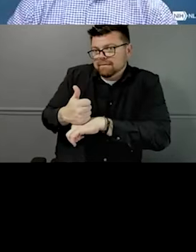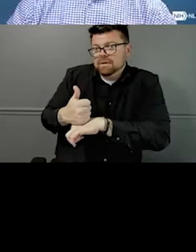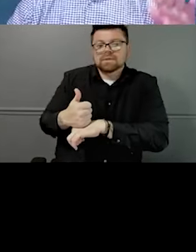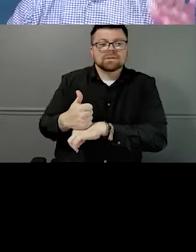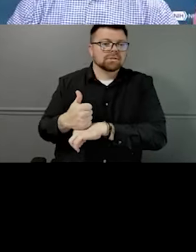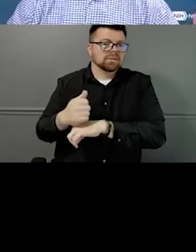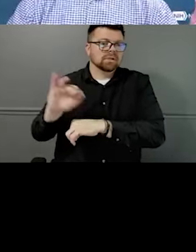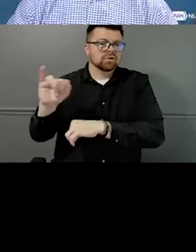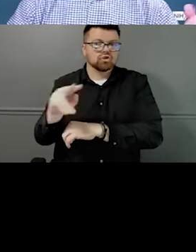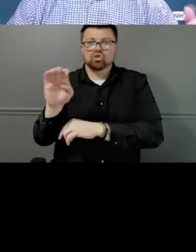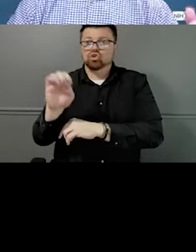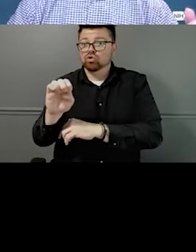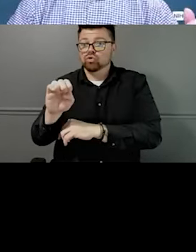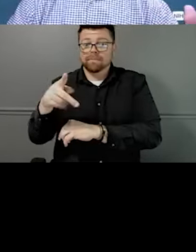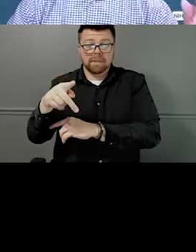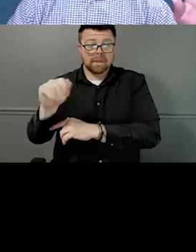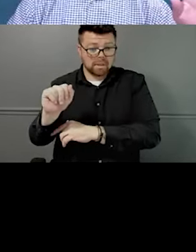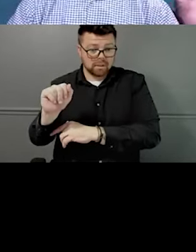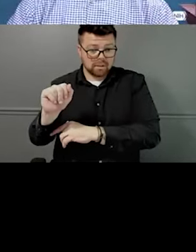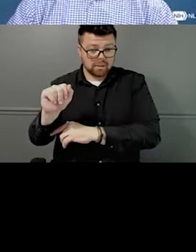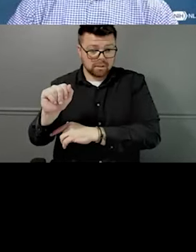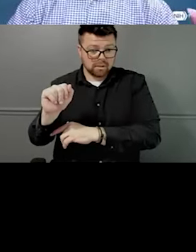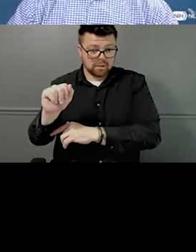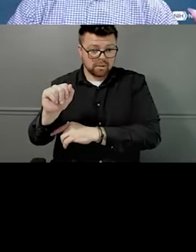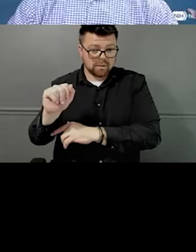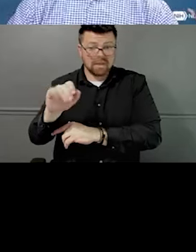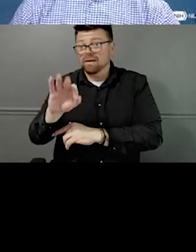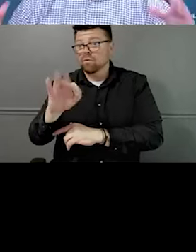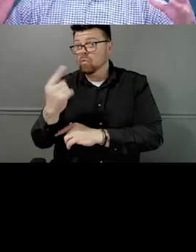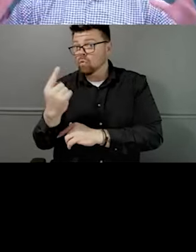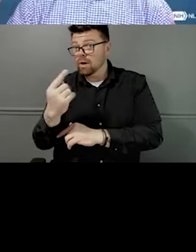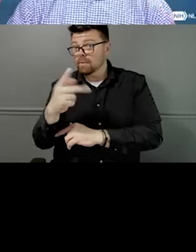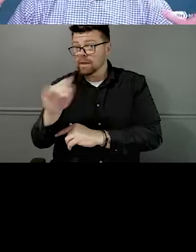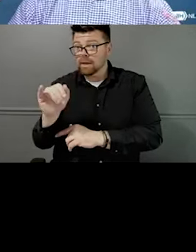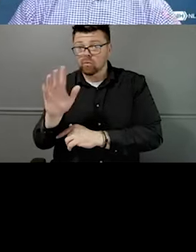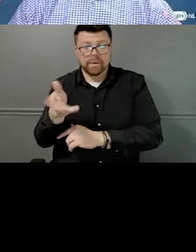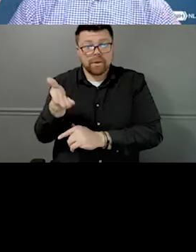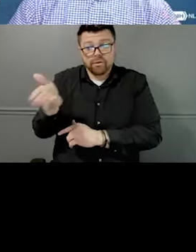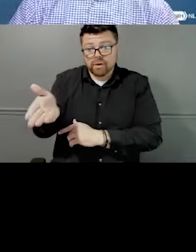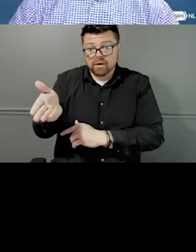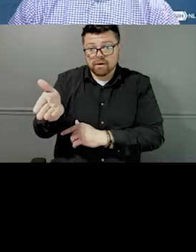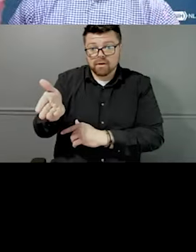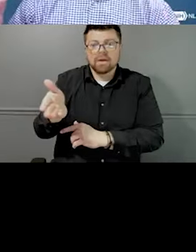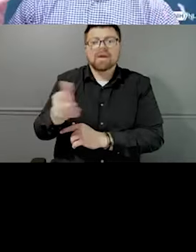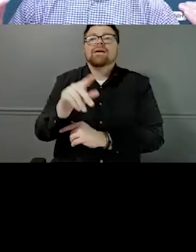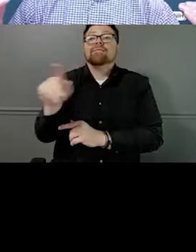If you or one of your PIs are going to be at that event, we are going to have a table set up where you can come and talk to